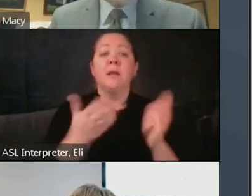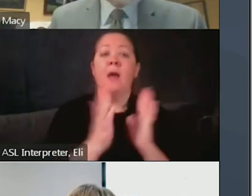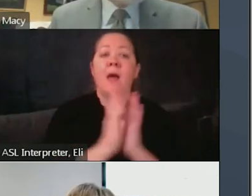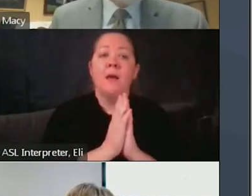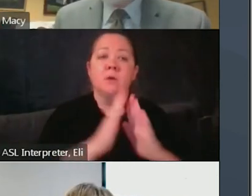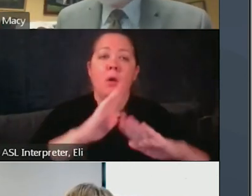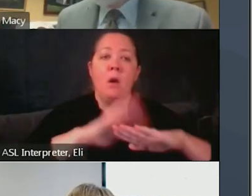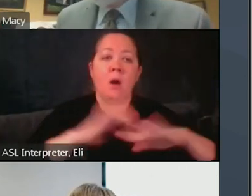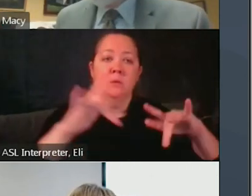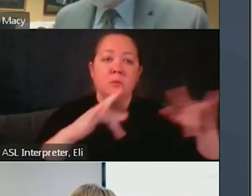not December.